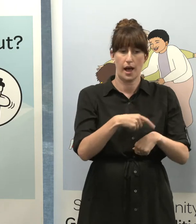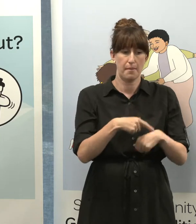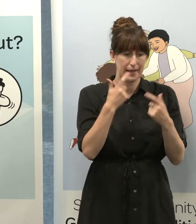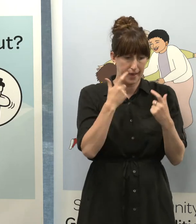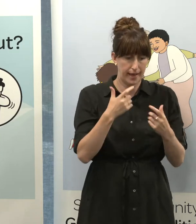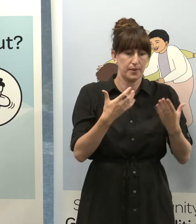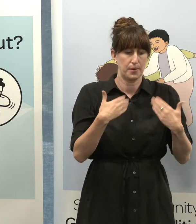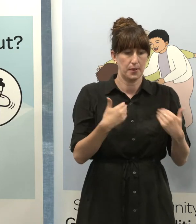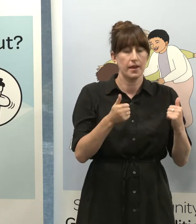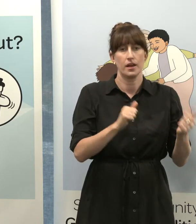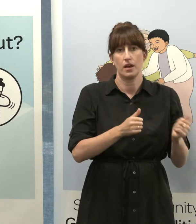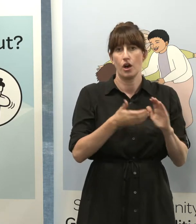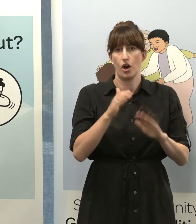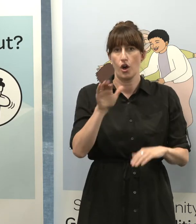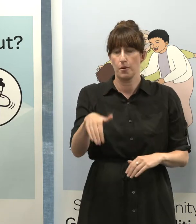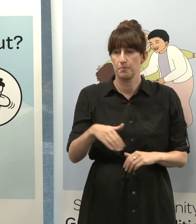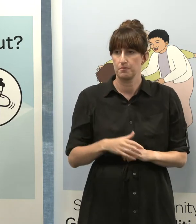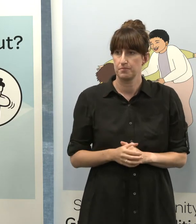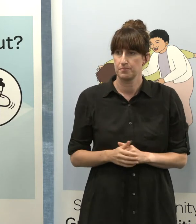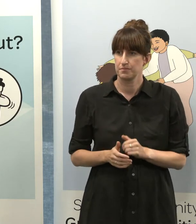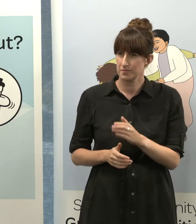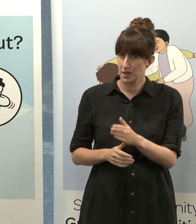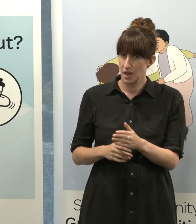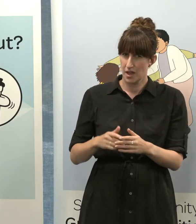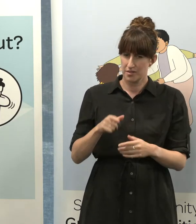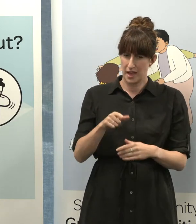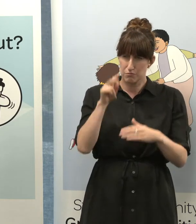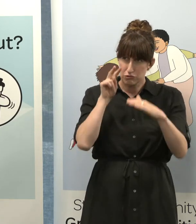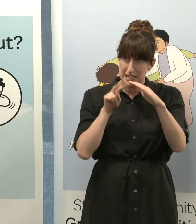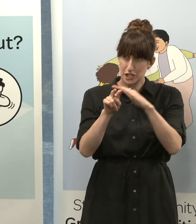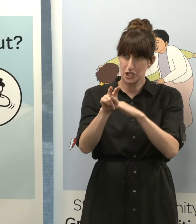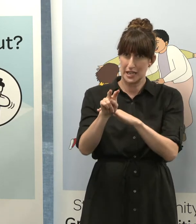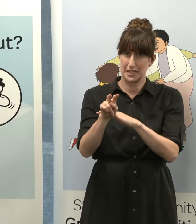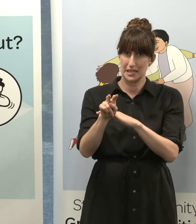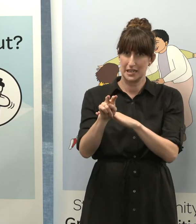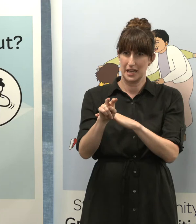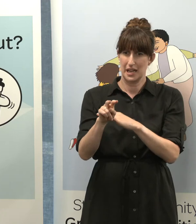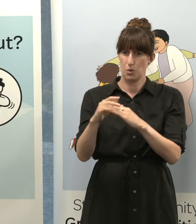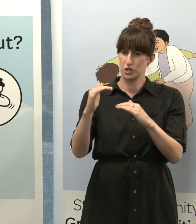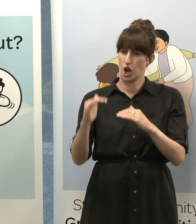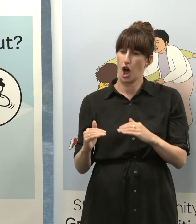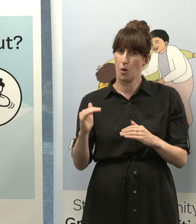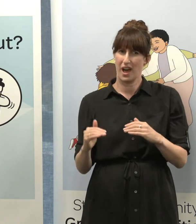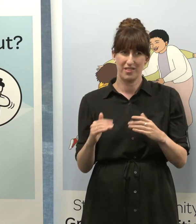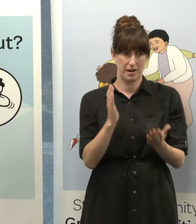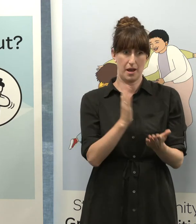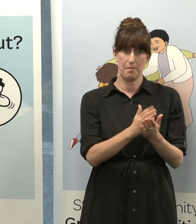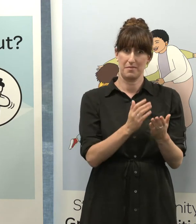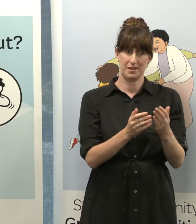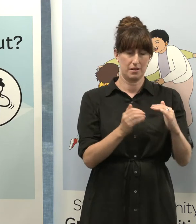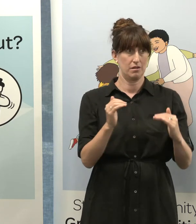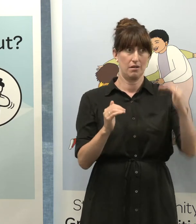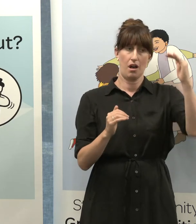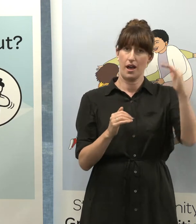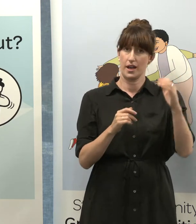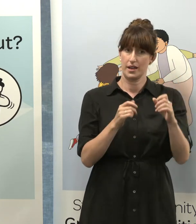Most people are requiring just